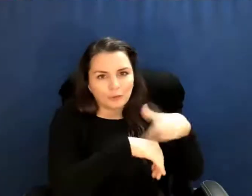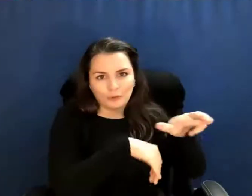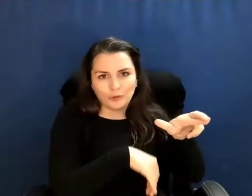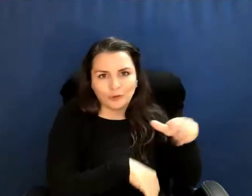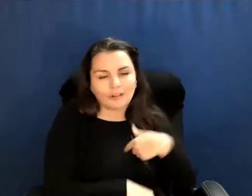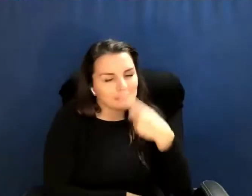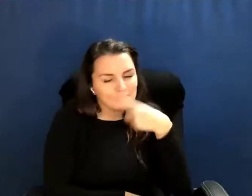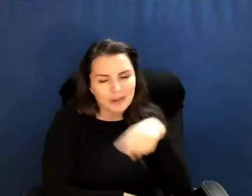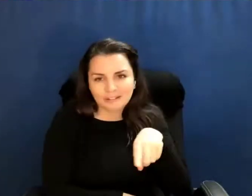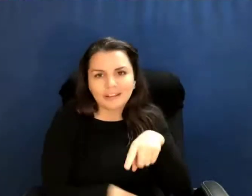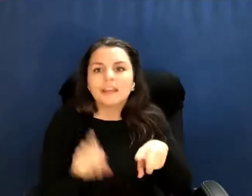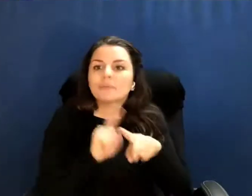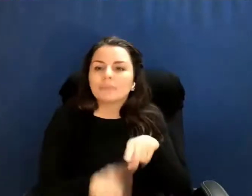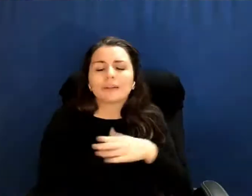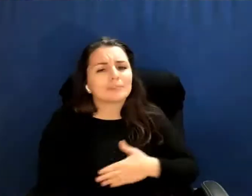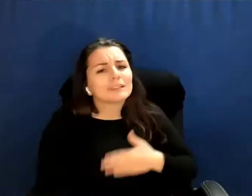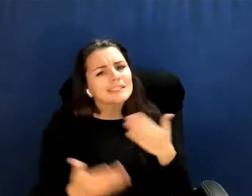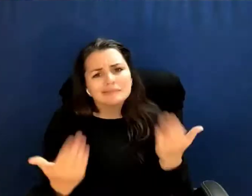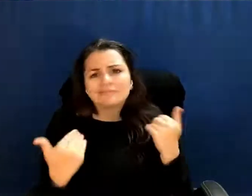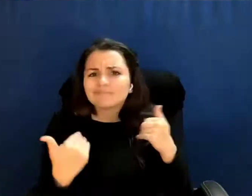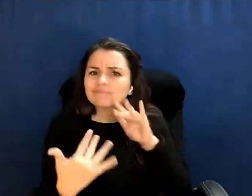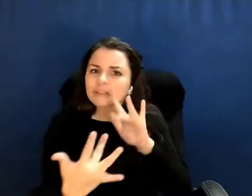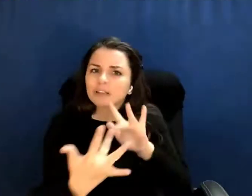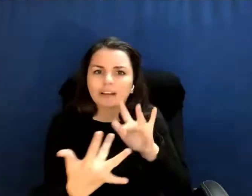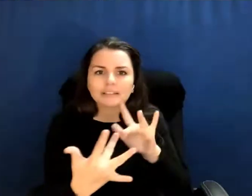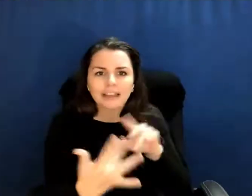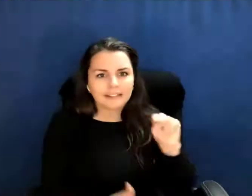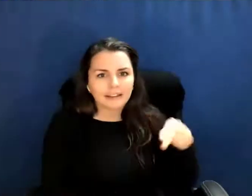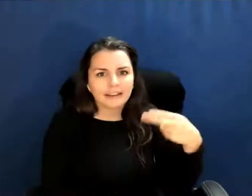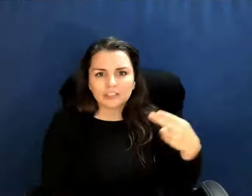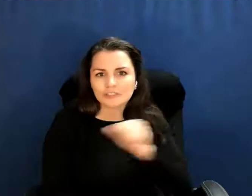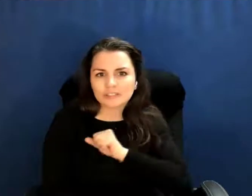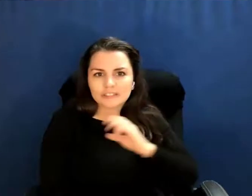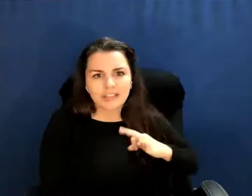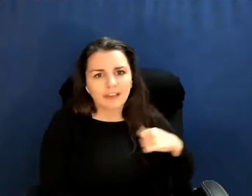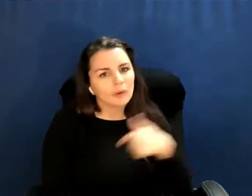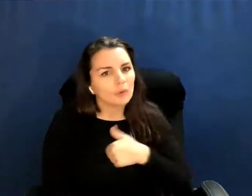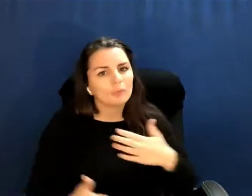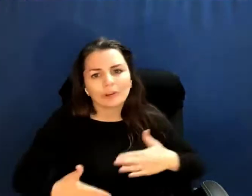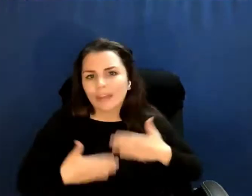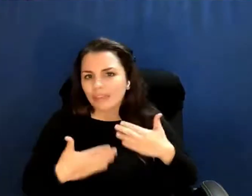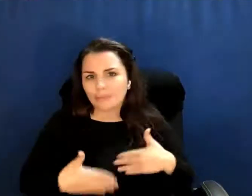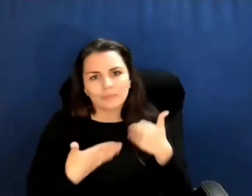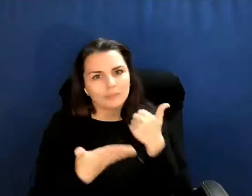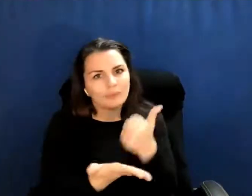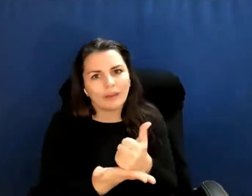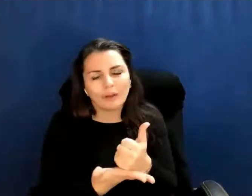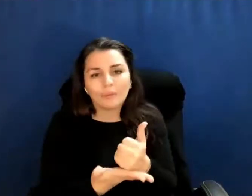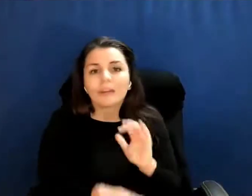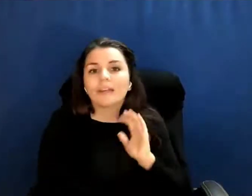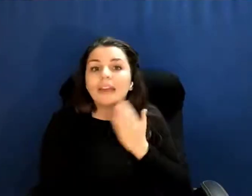Lisa Chadwick: So, don't ever be afraid to contact the NIH staff. Sheri Cummins: Right. Lisa Chadwick: Really, it is our literal jobs